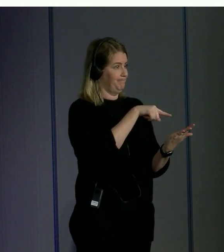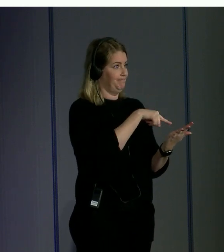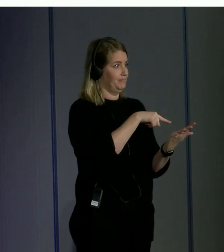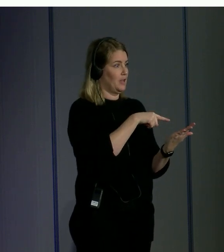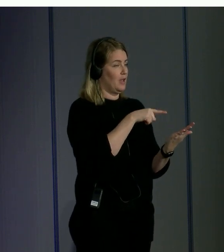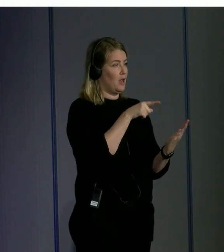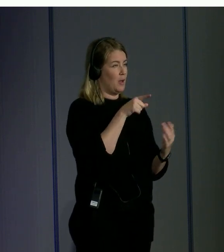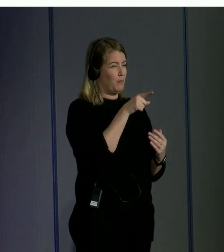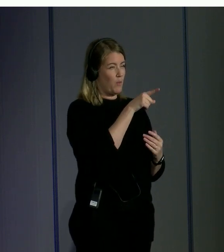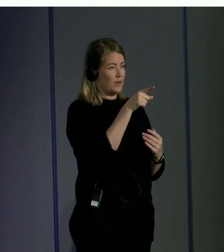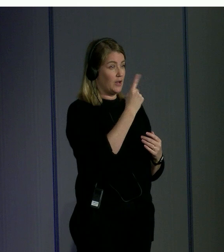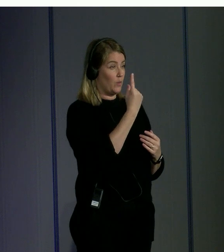Accurate to 1 pixel on the web.